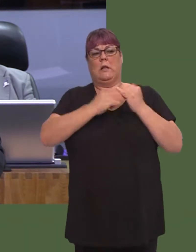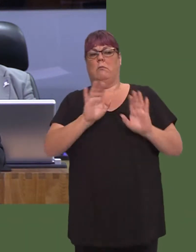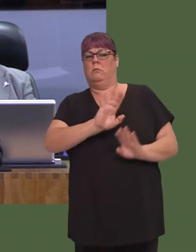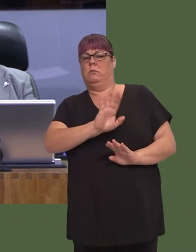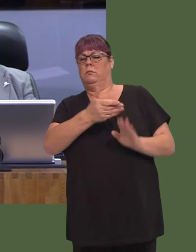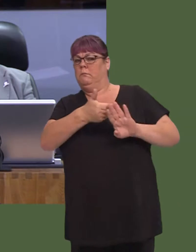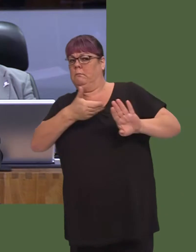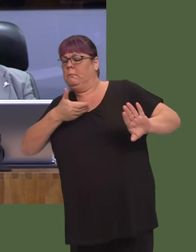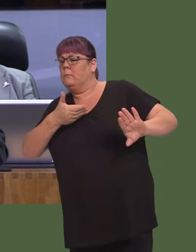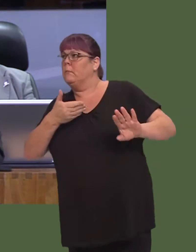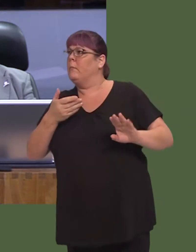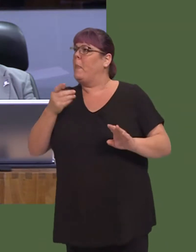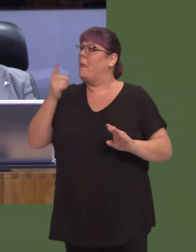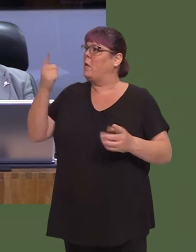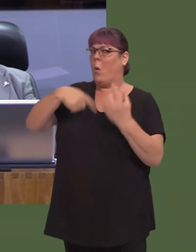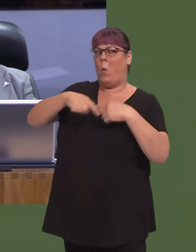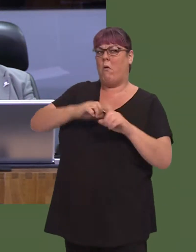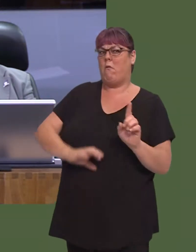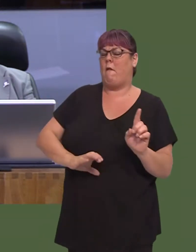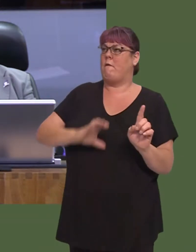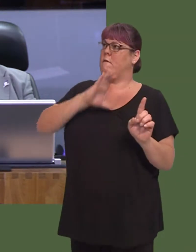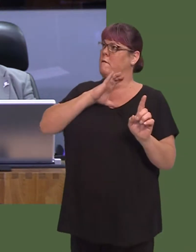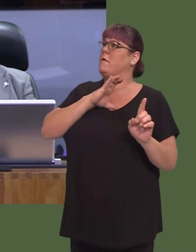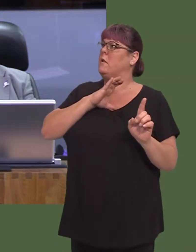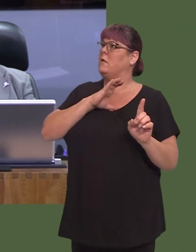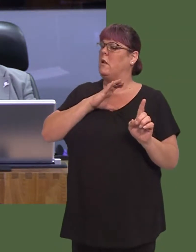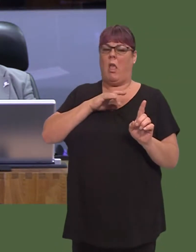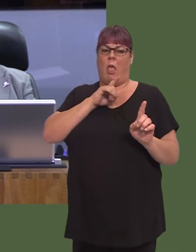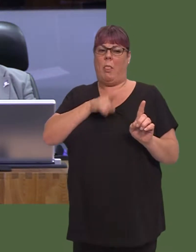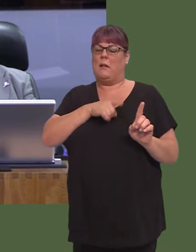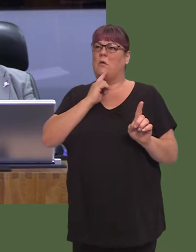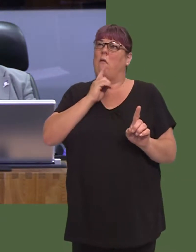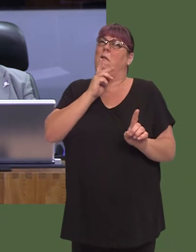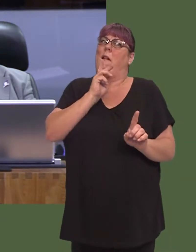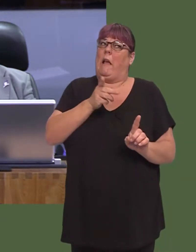Carwyn Jones AM: They must improve, there's no question about that, but, if we see performances